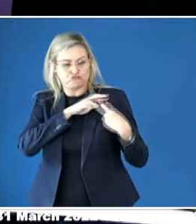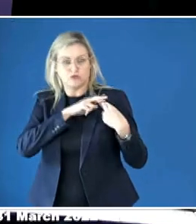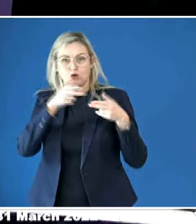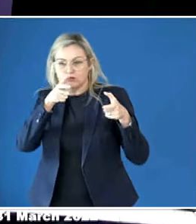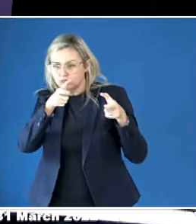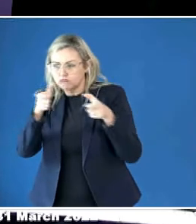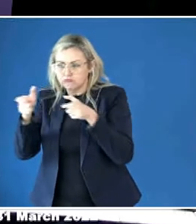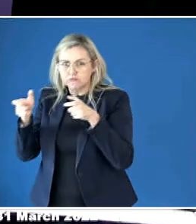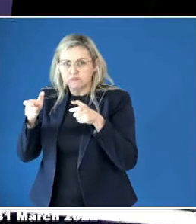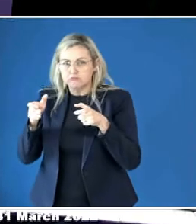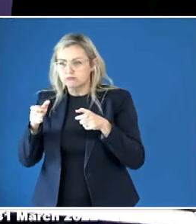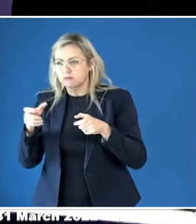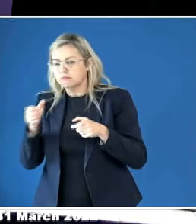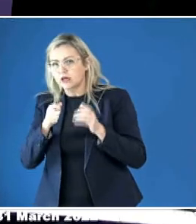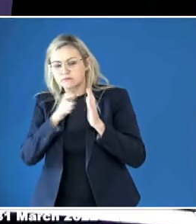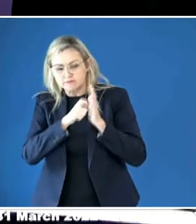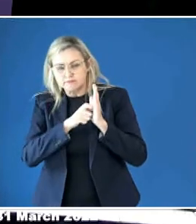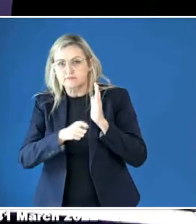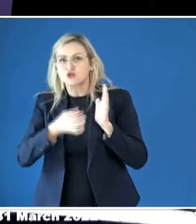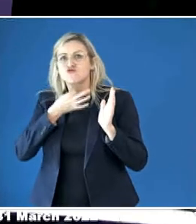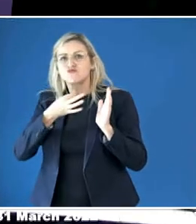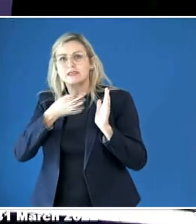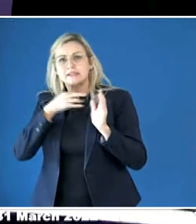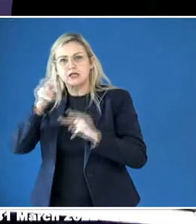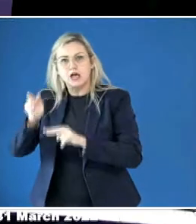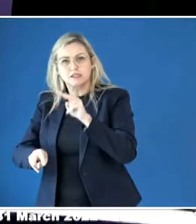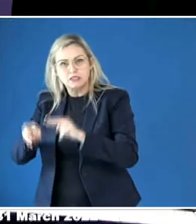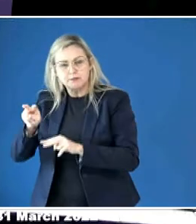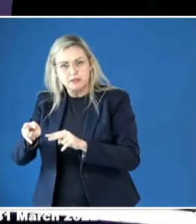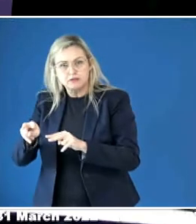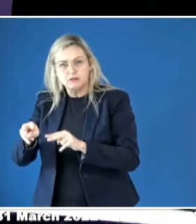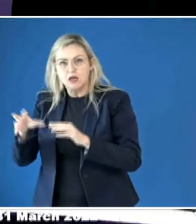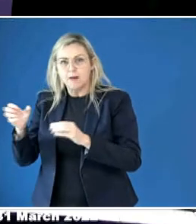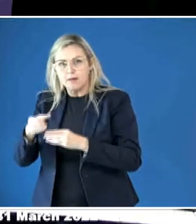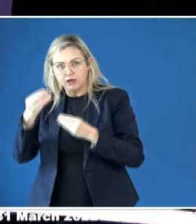assessment, informing parents. Have you got that in front of you? Yes. Yes, I do.